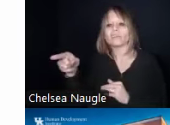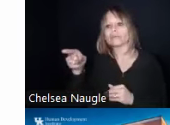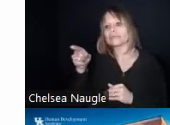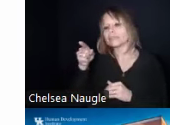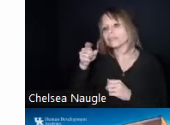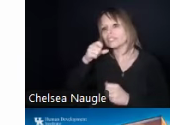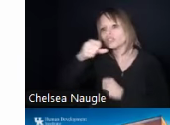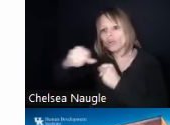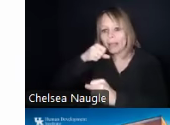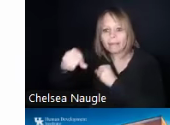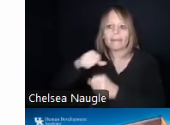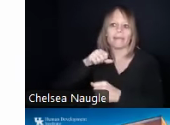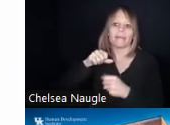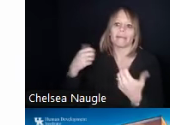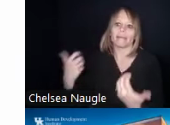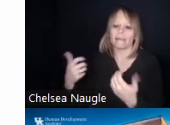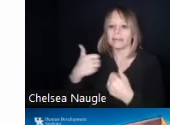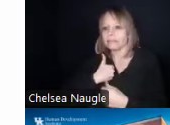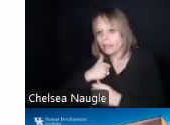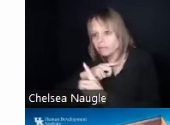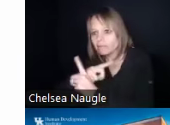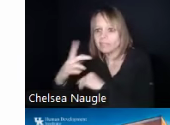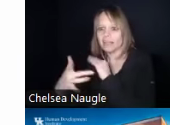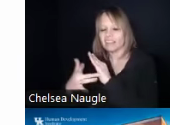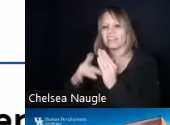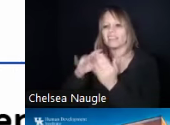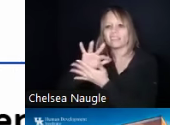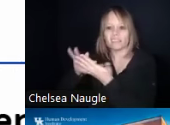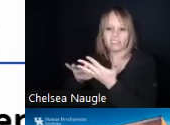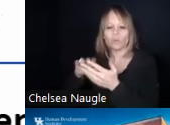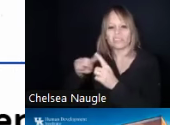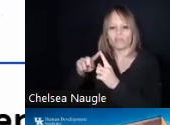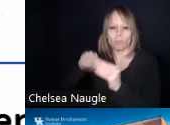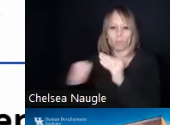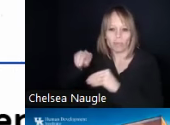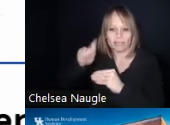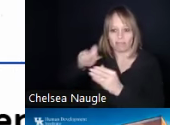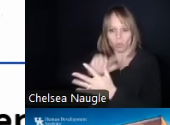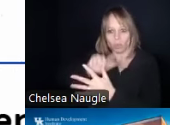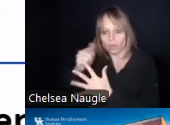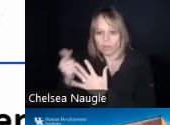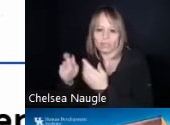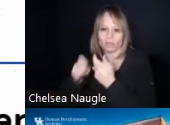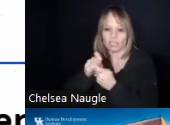sequences of movements done together with some detail. Uh this is just a cutout of some of the